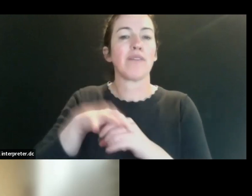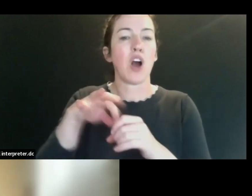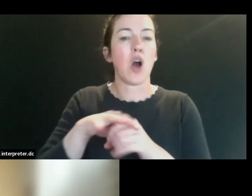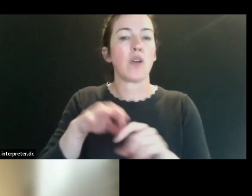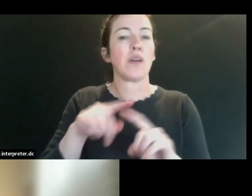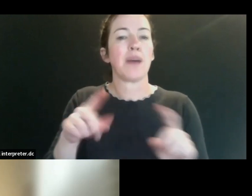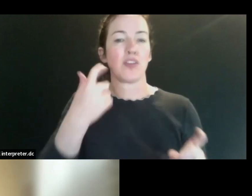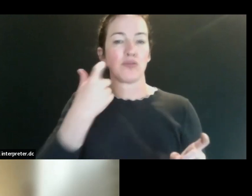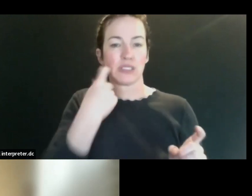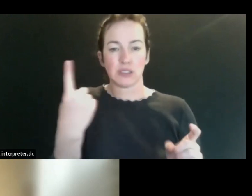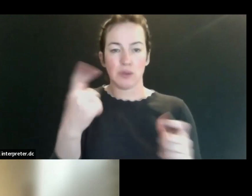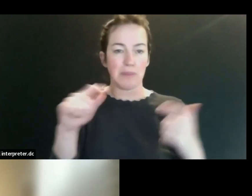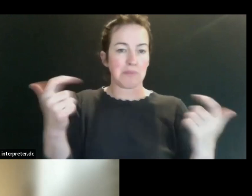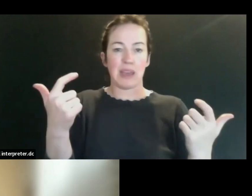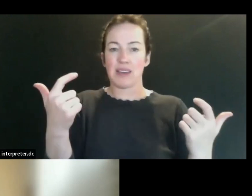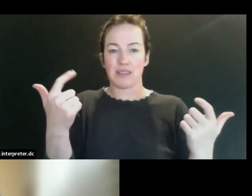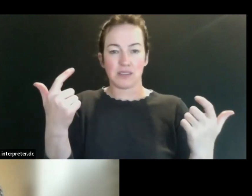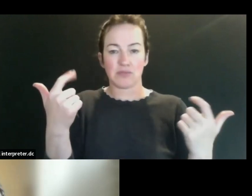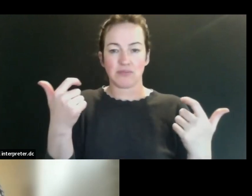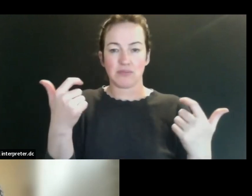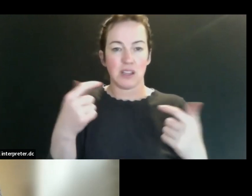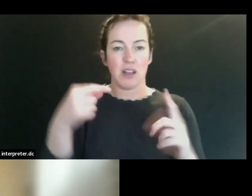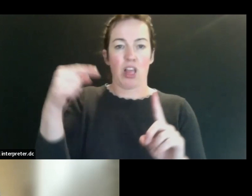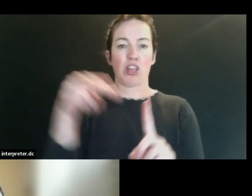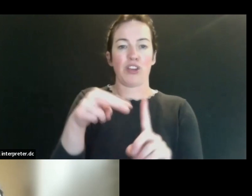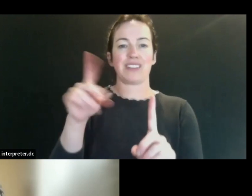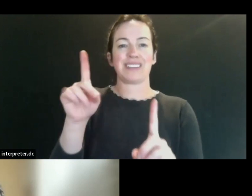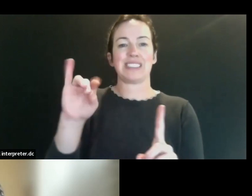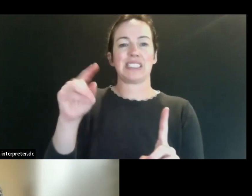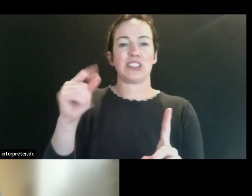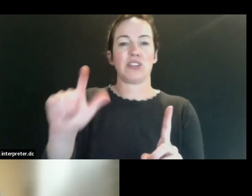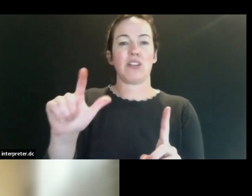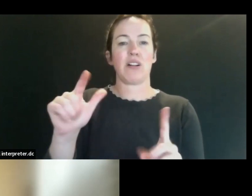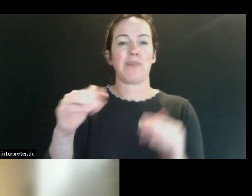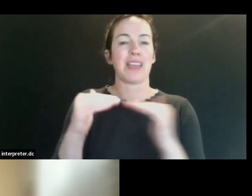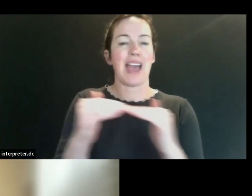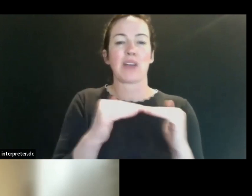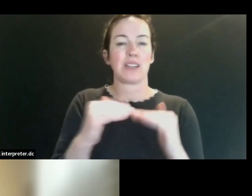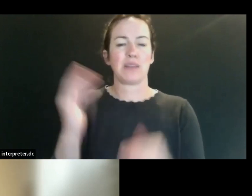of the big things we did is look at digital equity. So before COVID we had Joe Devin,